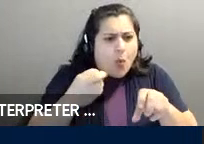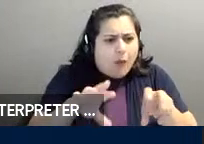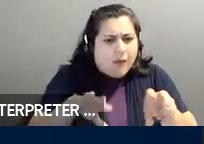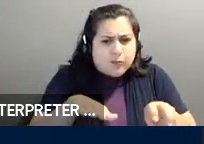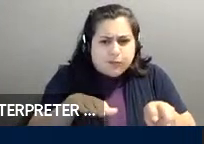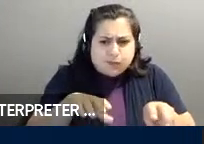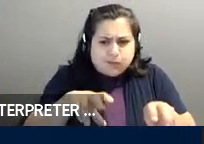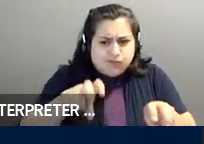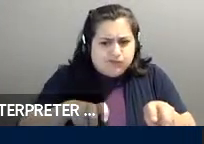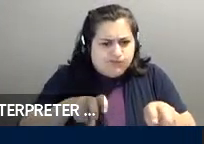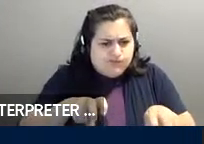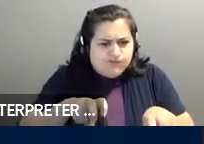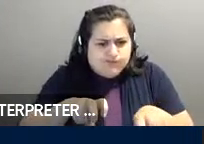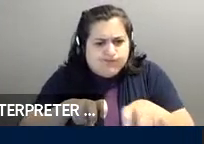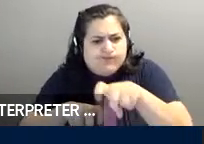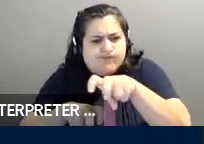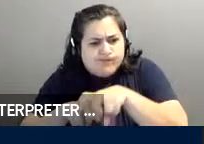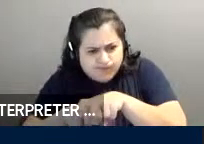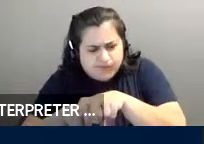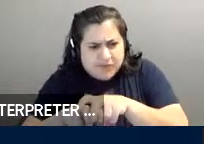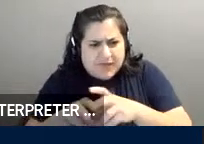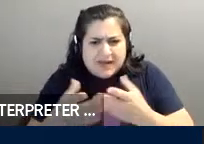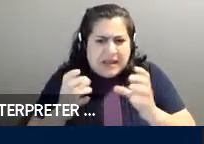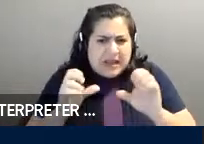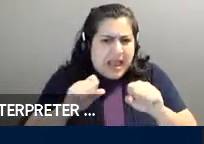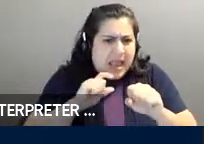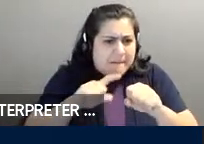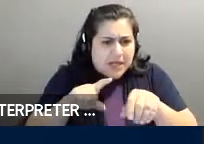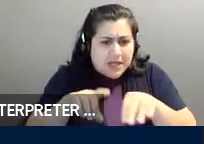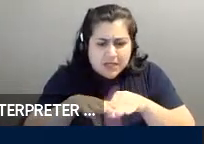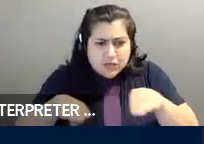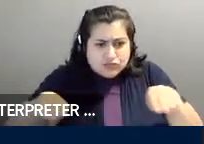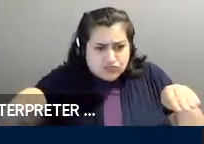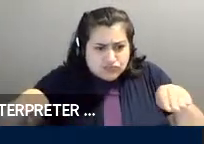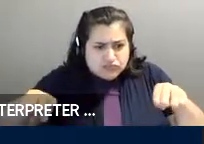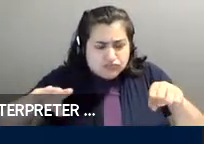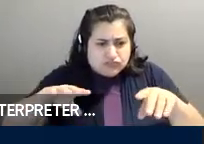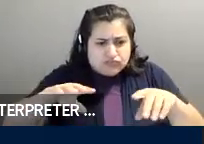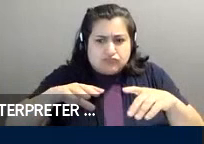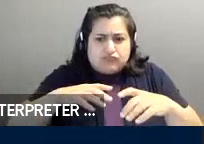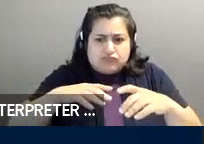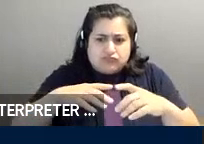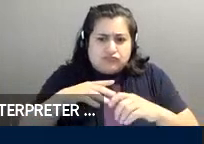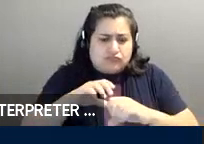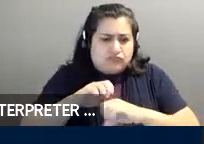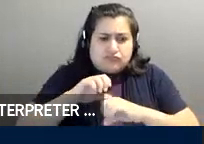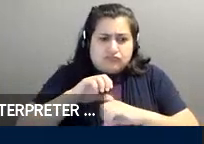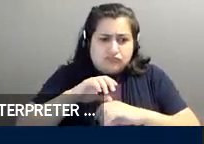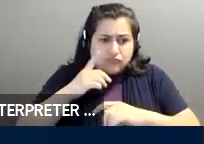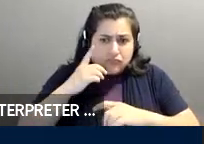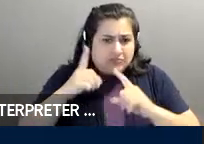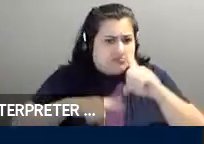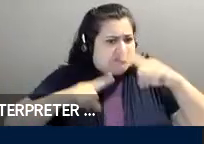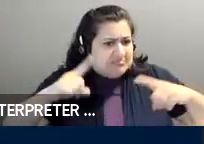tables, examination surfaces, different types of let's say, a dental chair.